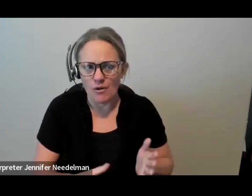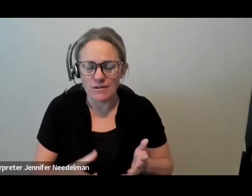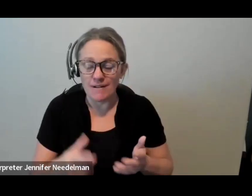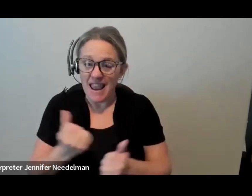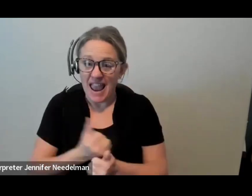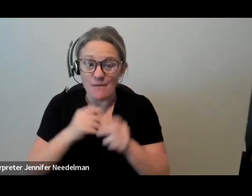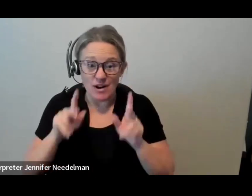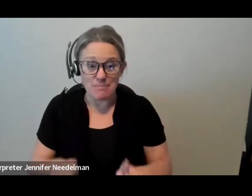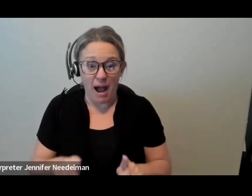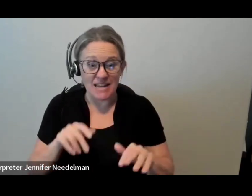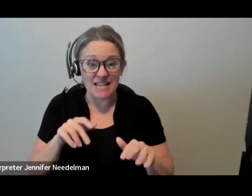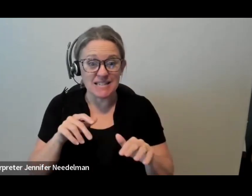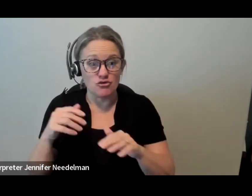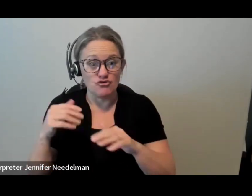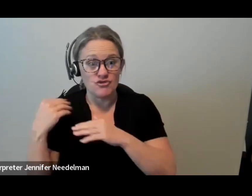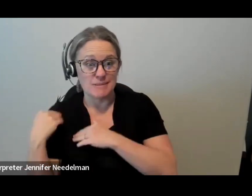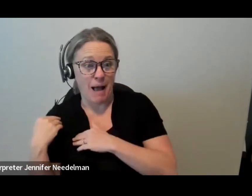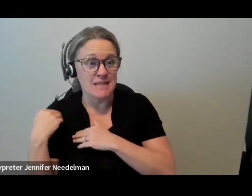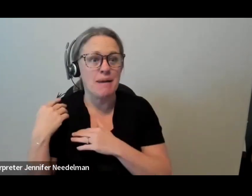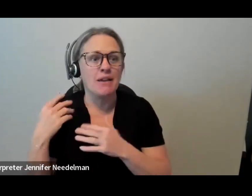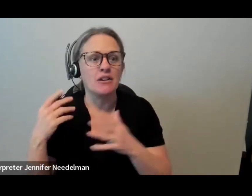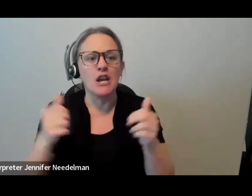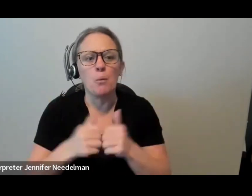comes to accessibility, what, where would you start?